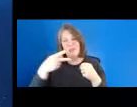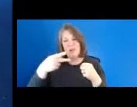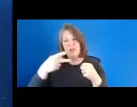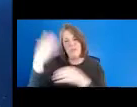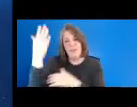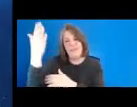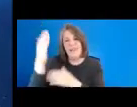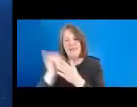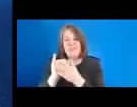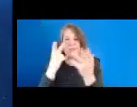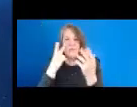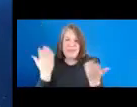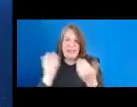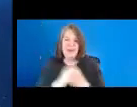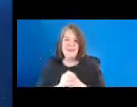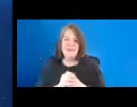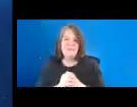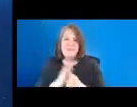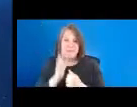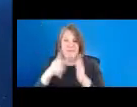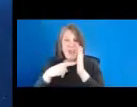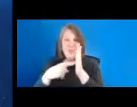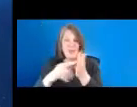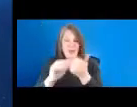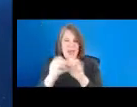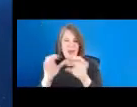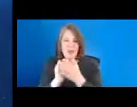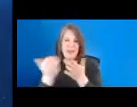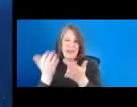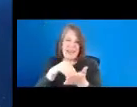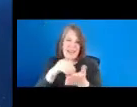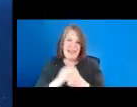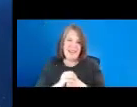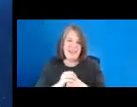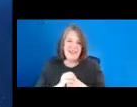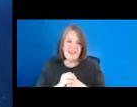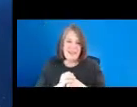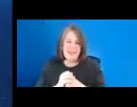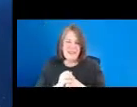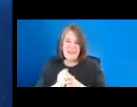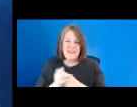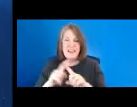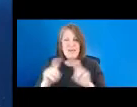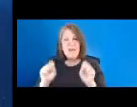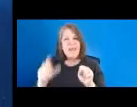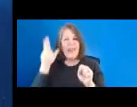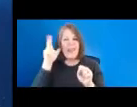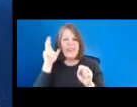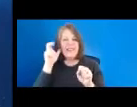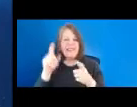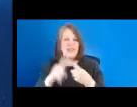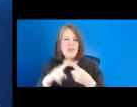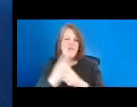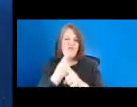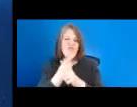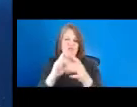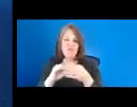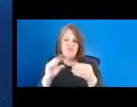you see here. I will show you how to do that again. 16:34:46 But we can just listen to a regular narration here.